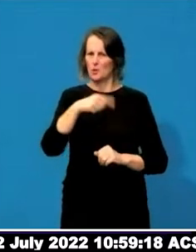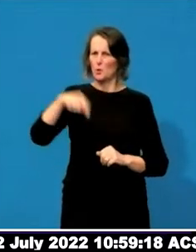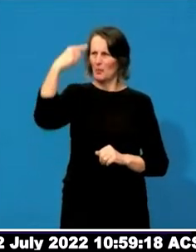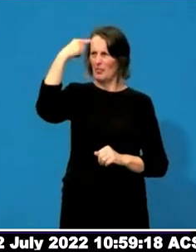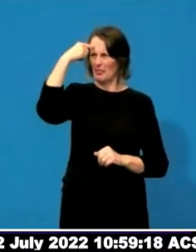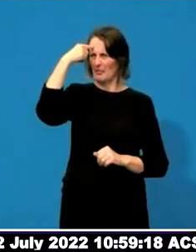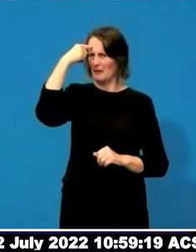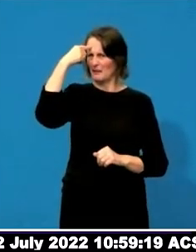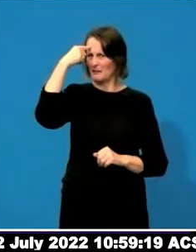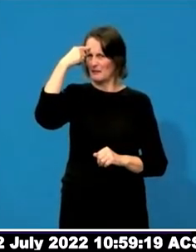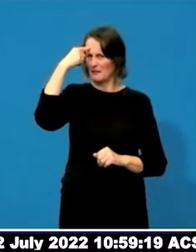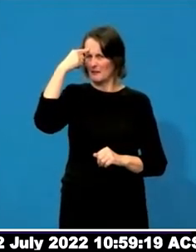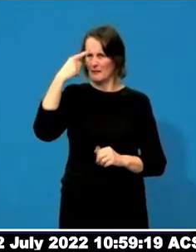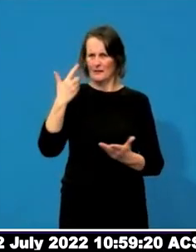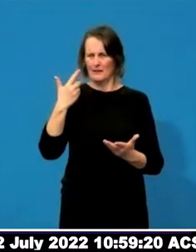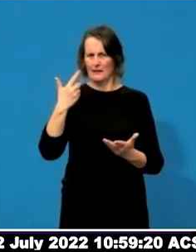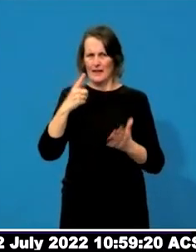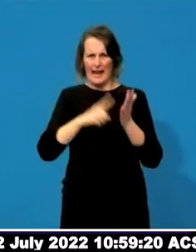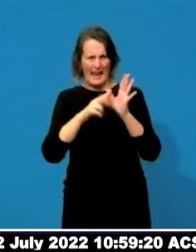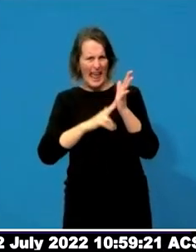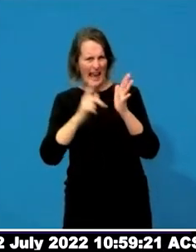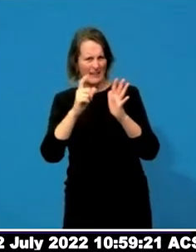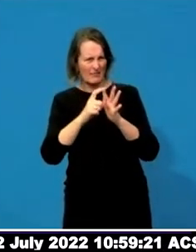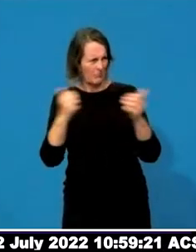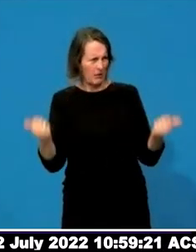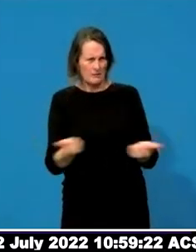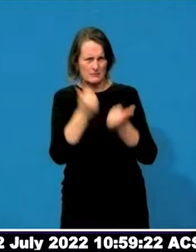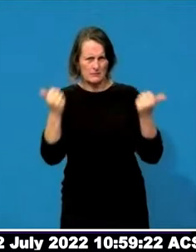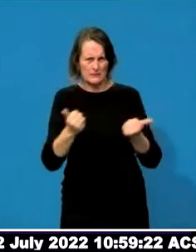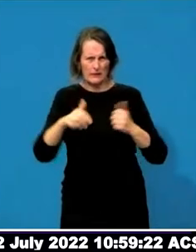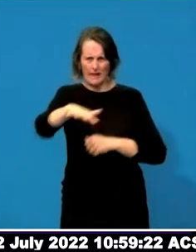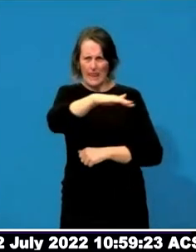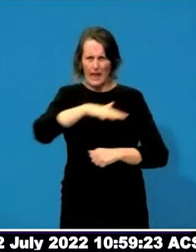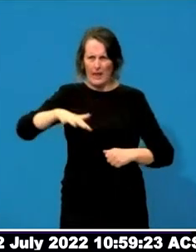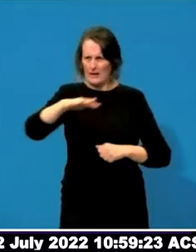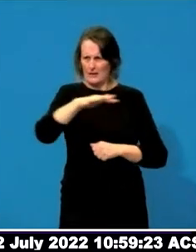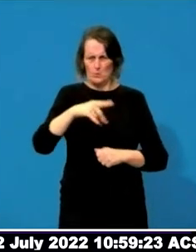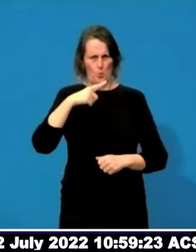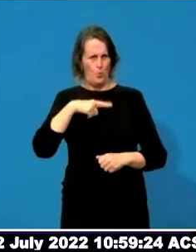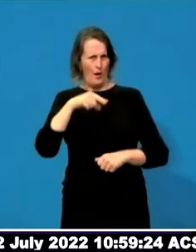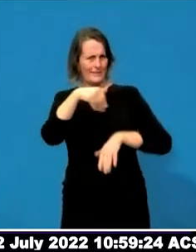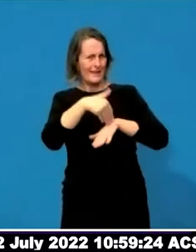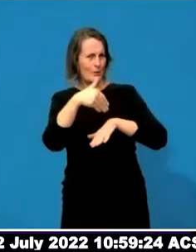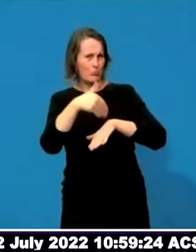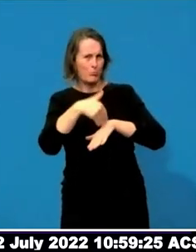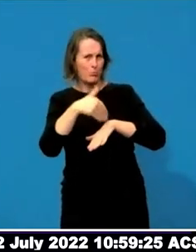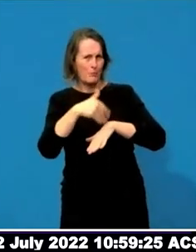the availability of land wouldn't be an issue. Explain to me why that is intuitive reaction is misplaced.